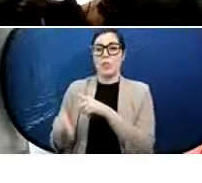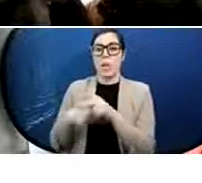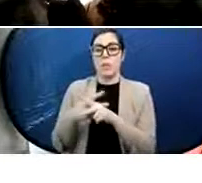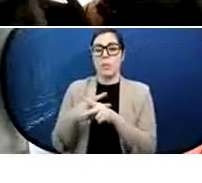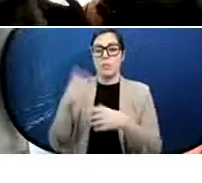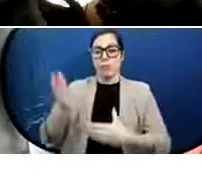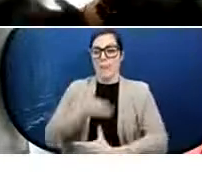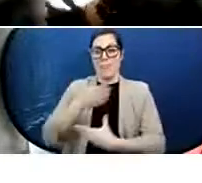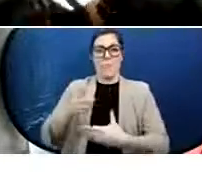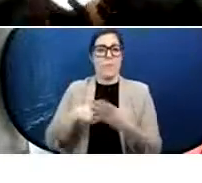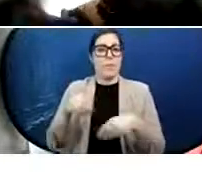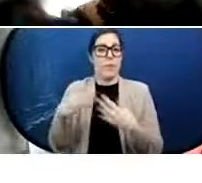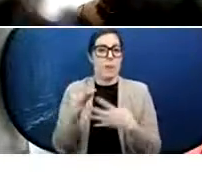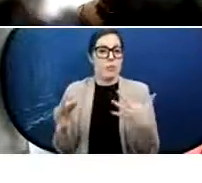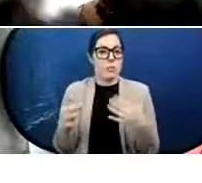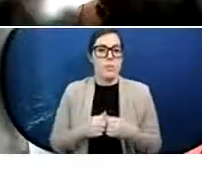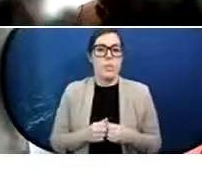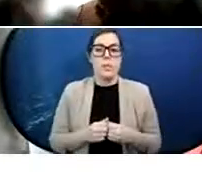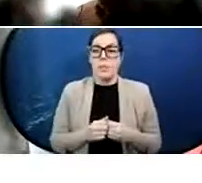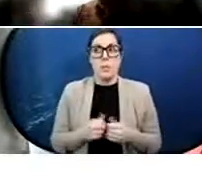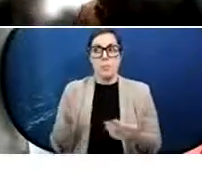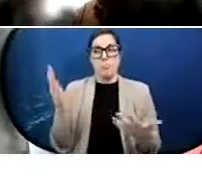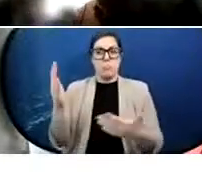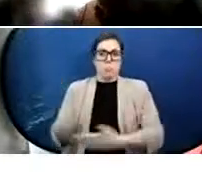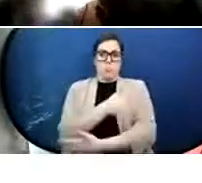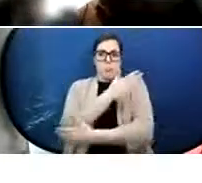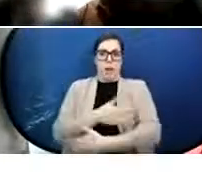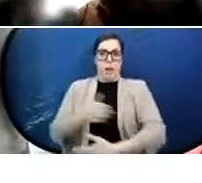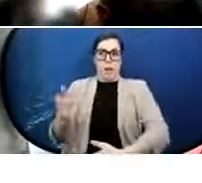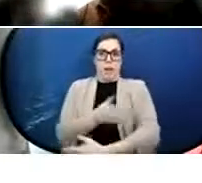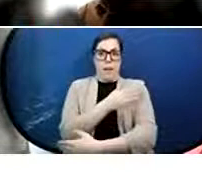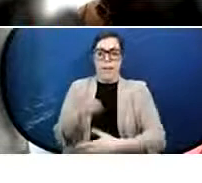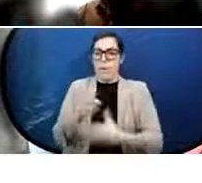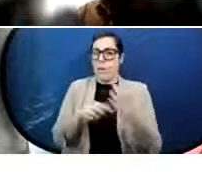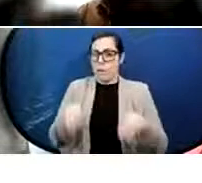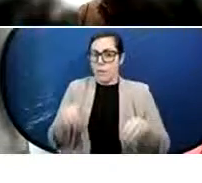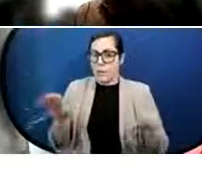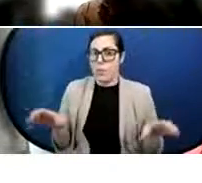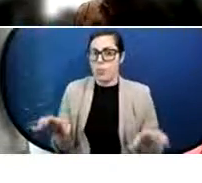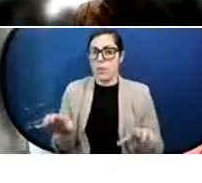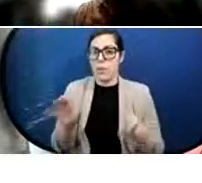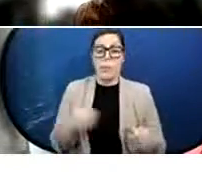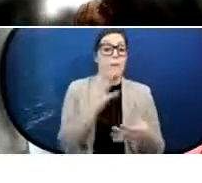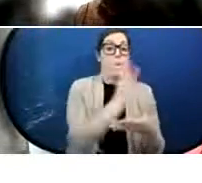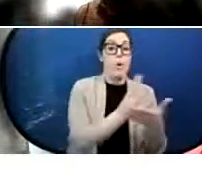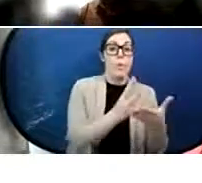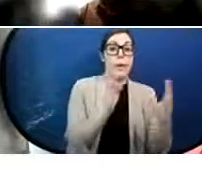intern and a whole ride wide range of things you can do spanning from 4 weeks to two years and